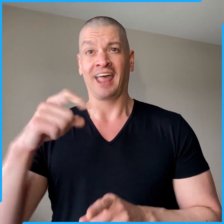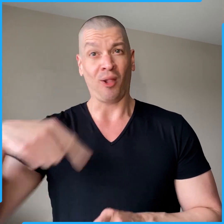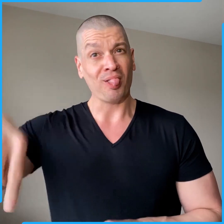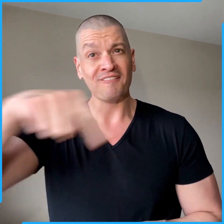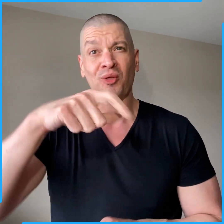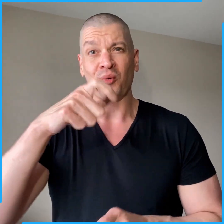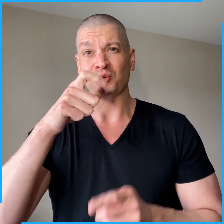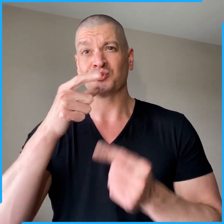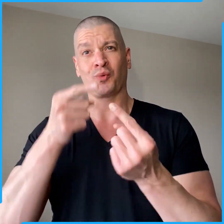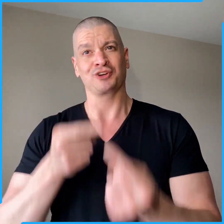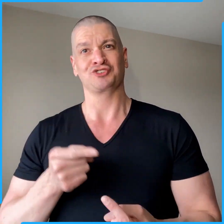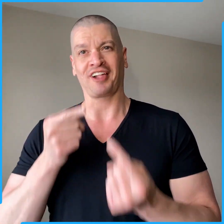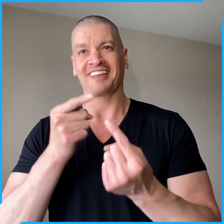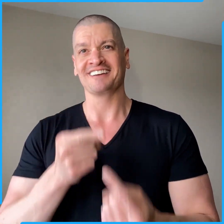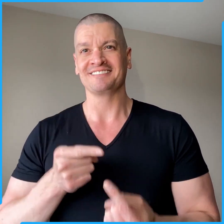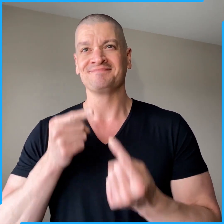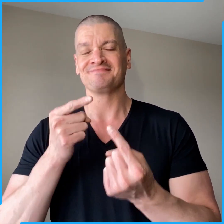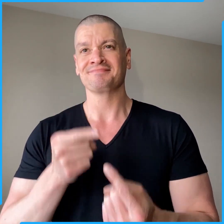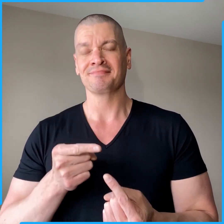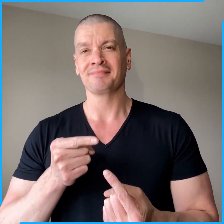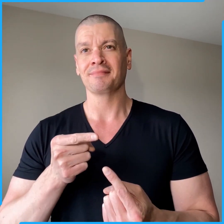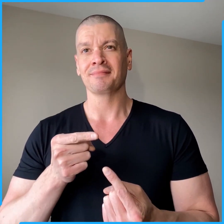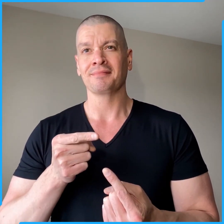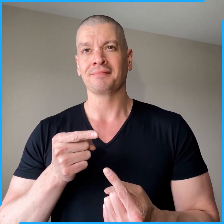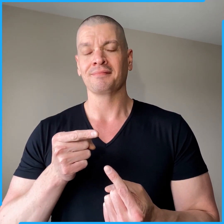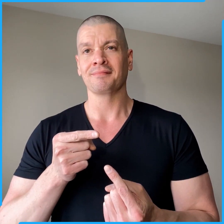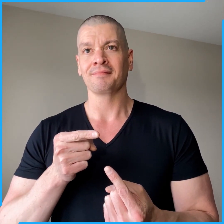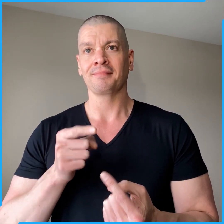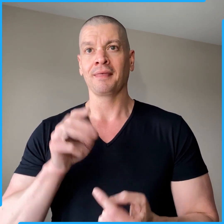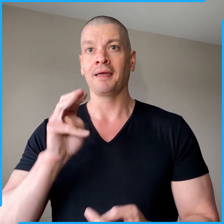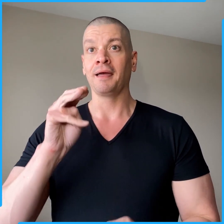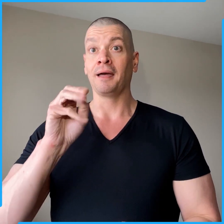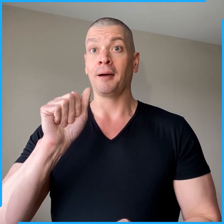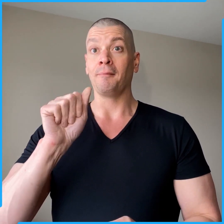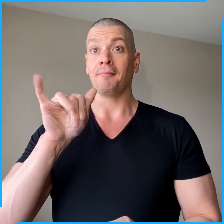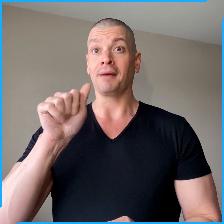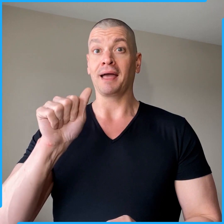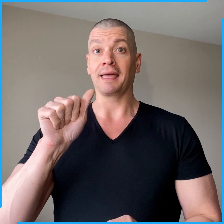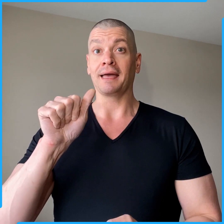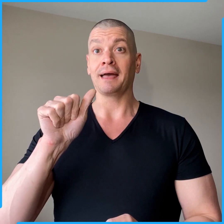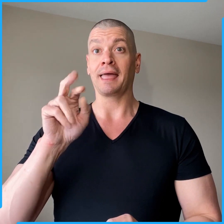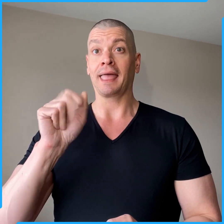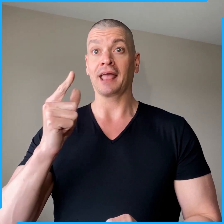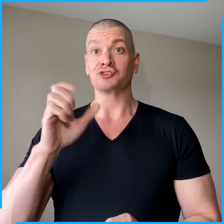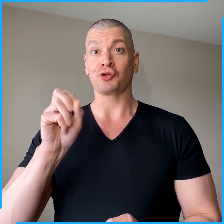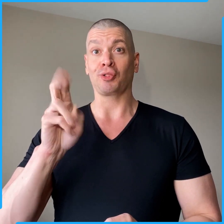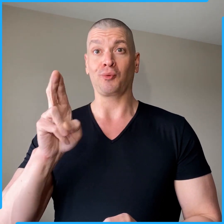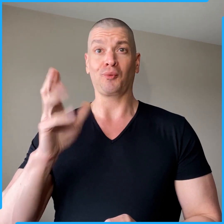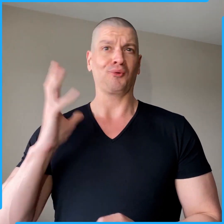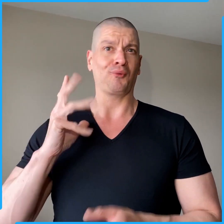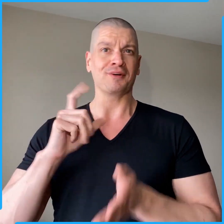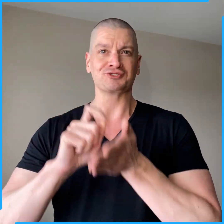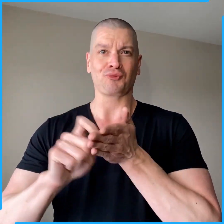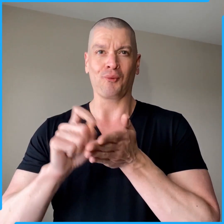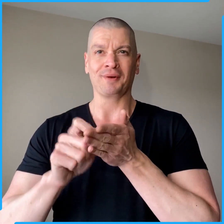and those who are struggling. Maya Angelou once wrote,